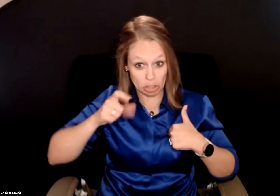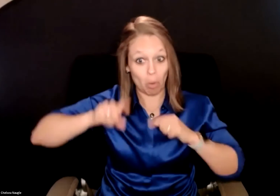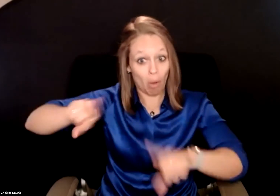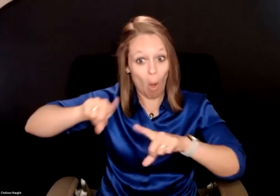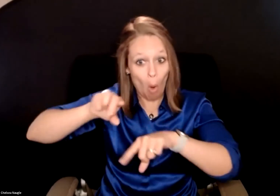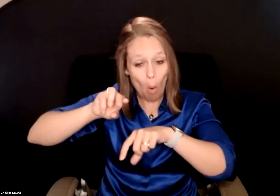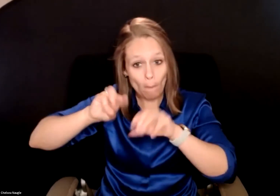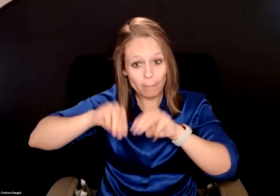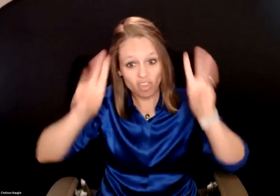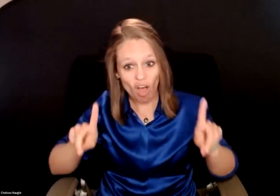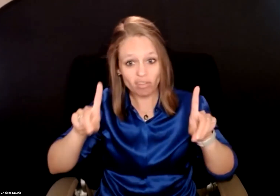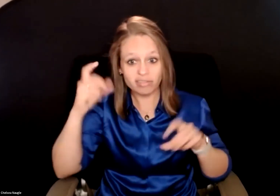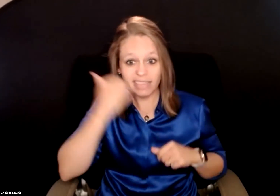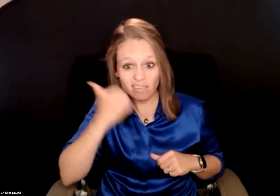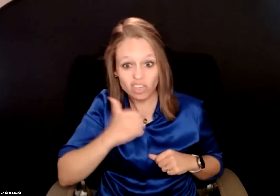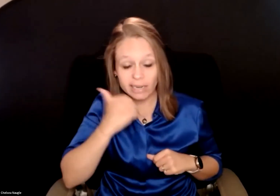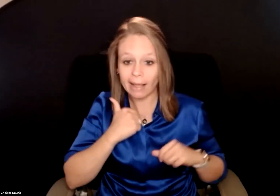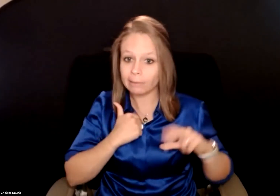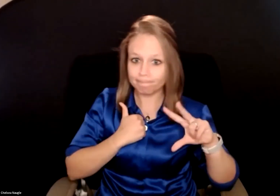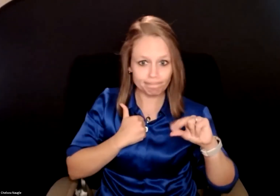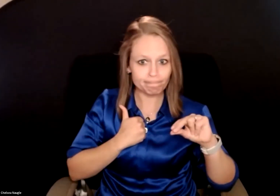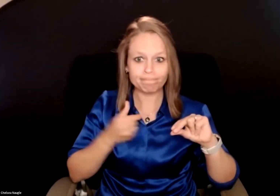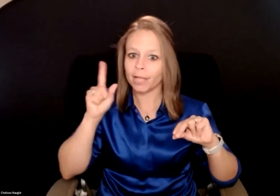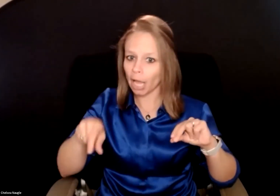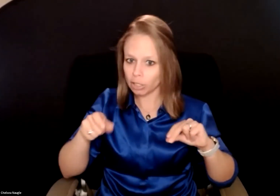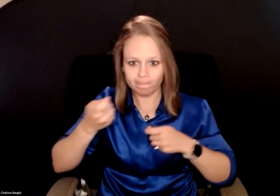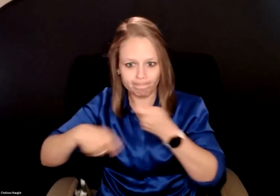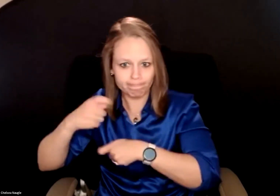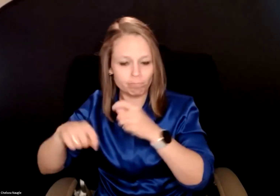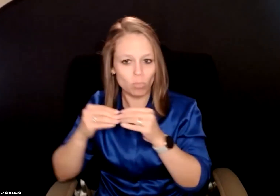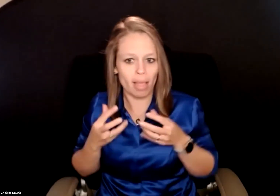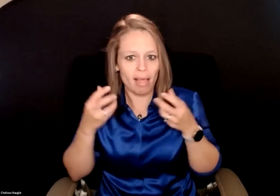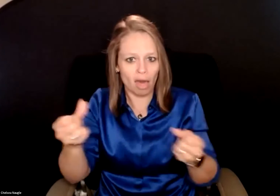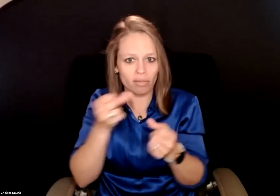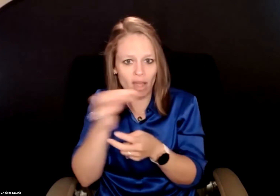I would talk to them about that. And if you're older making choices based on that.